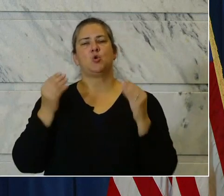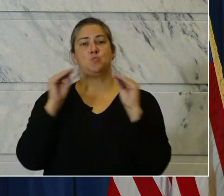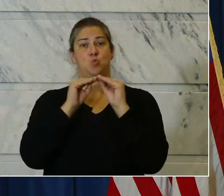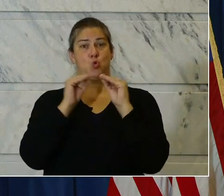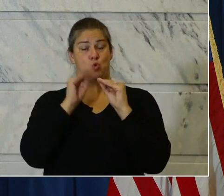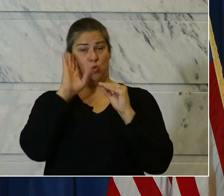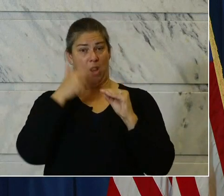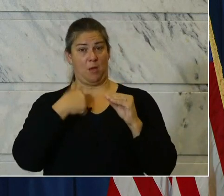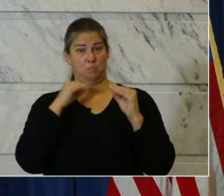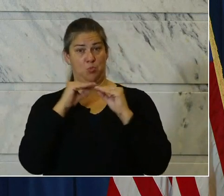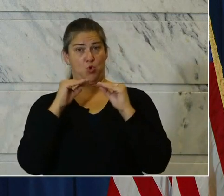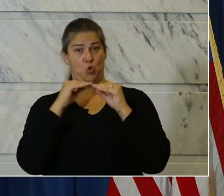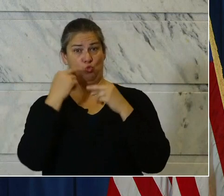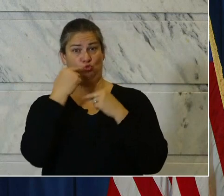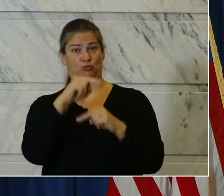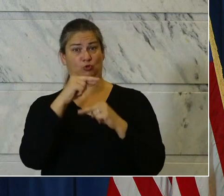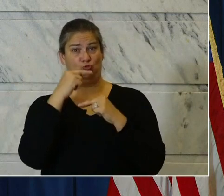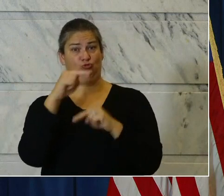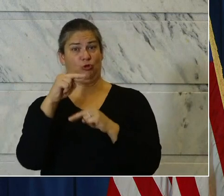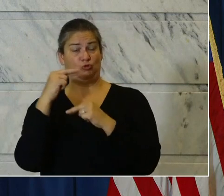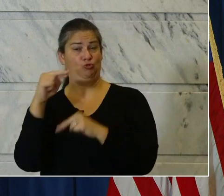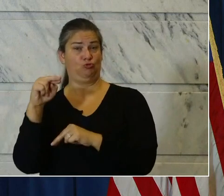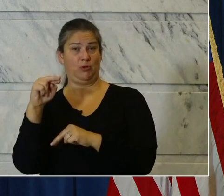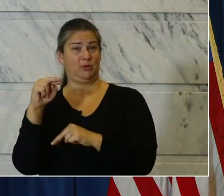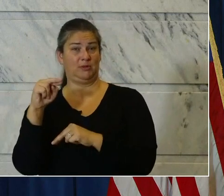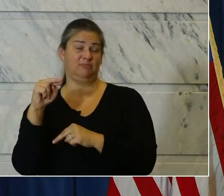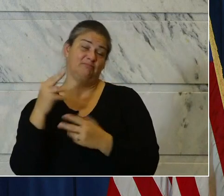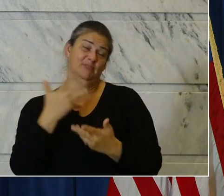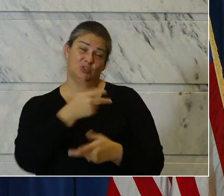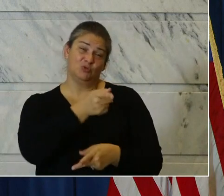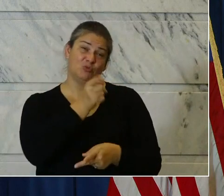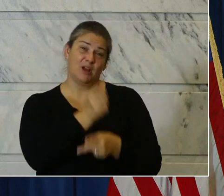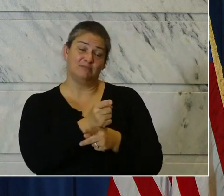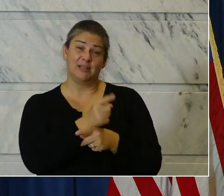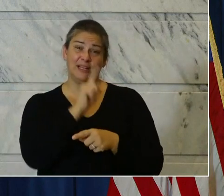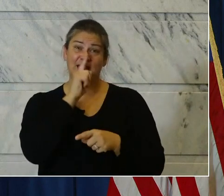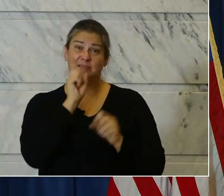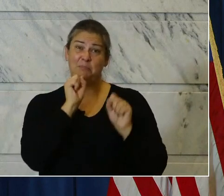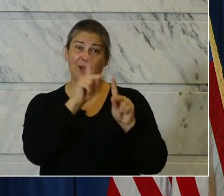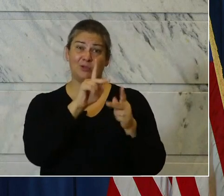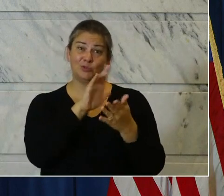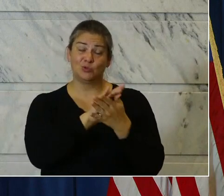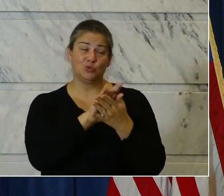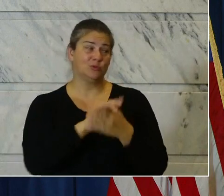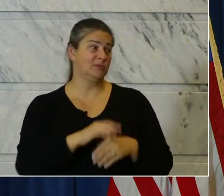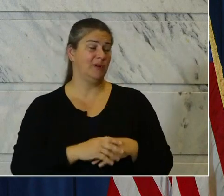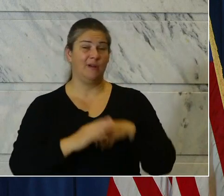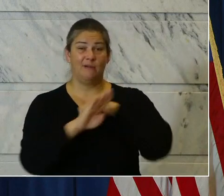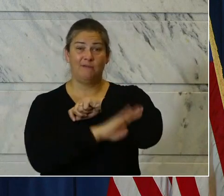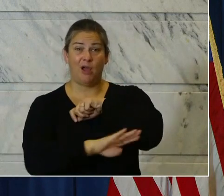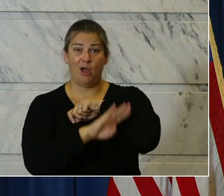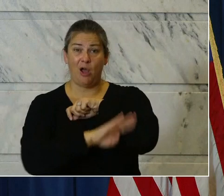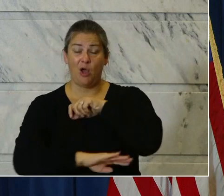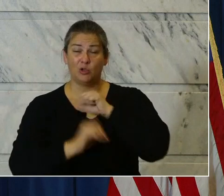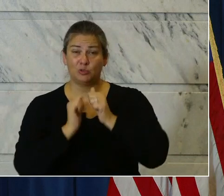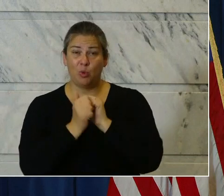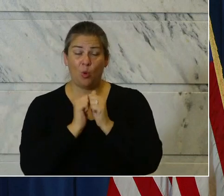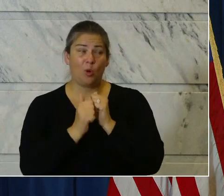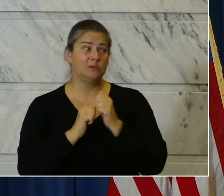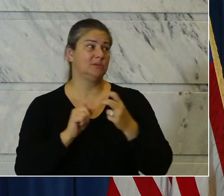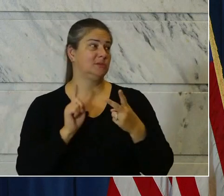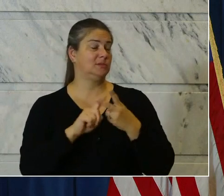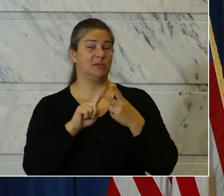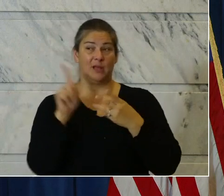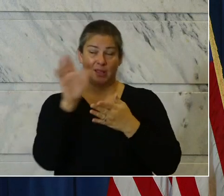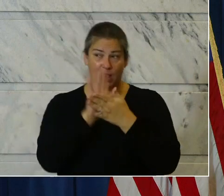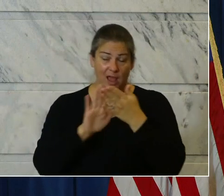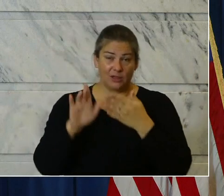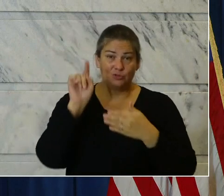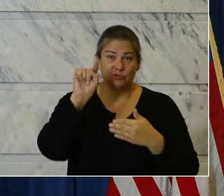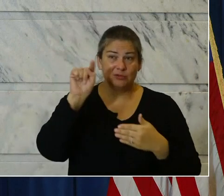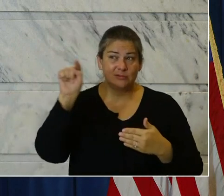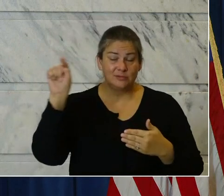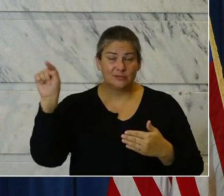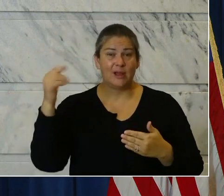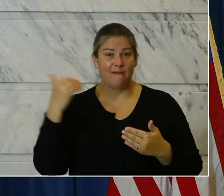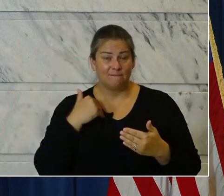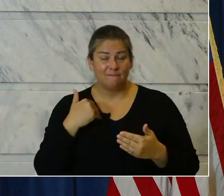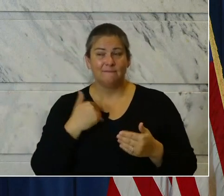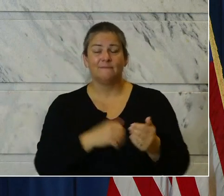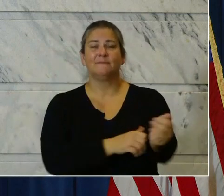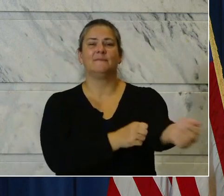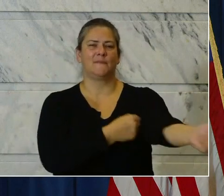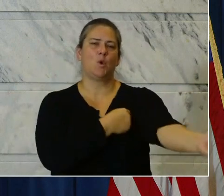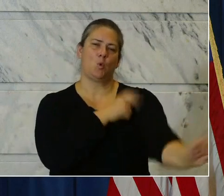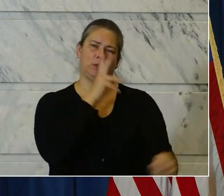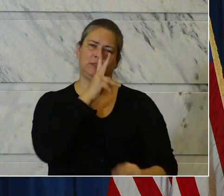ANYMORE. THE QUESTION IS ON ON